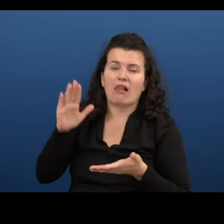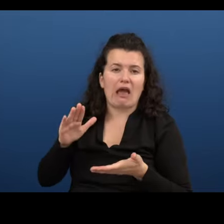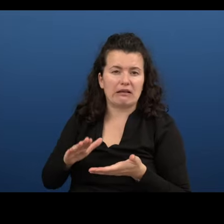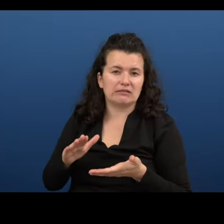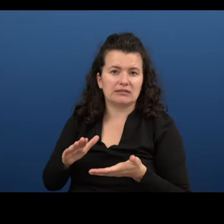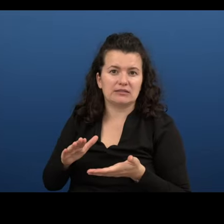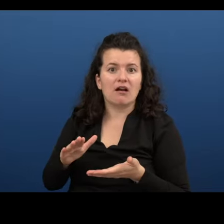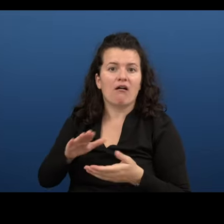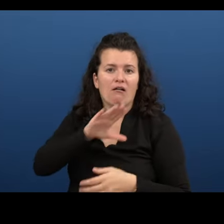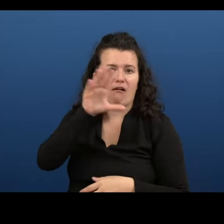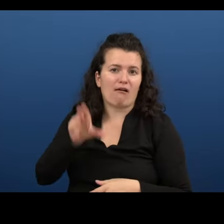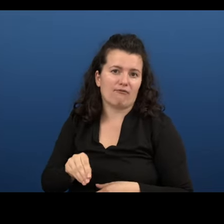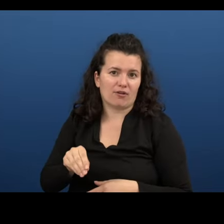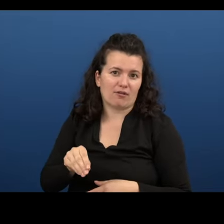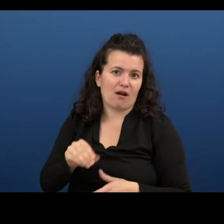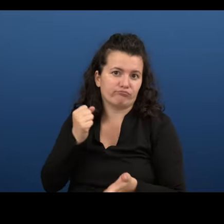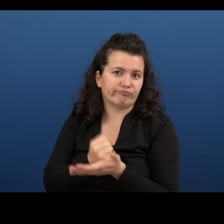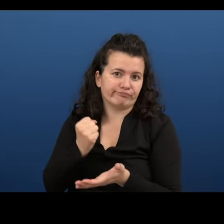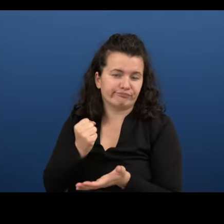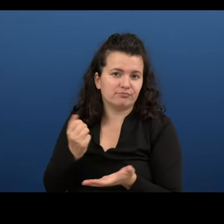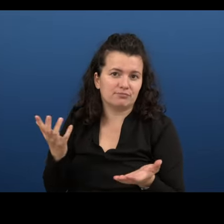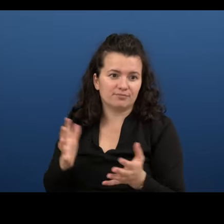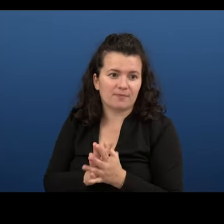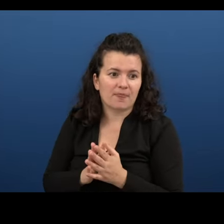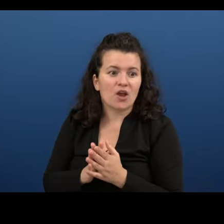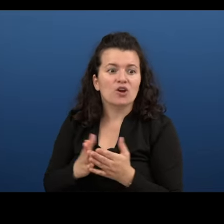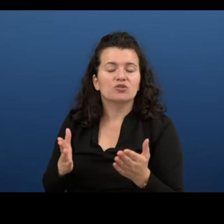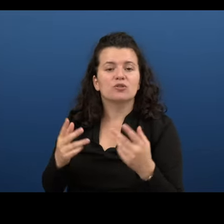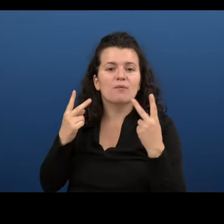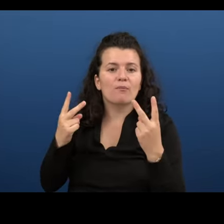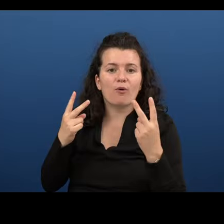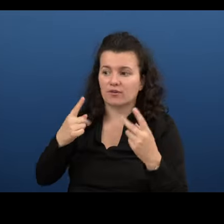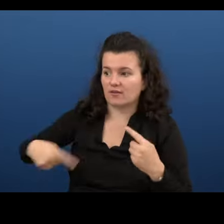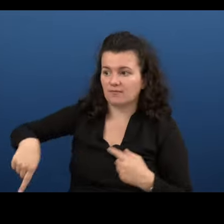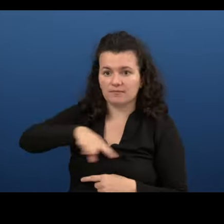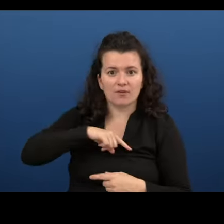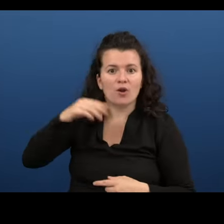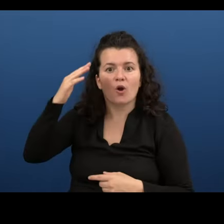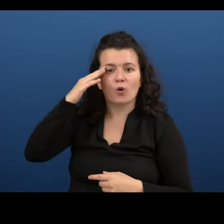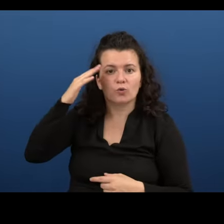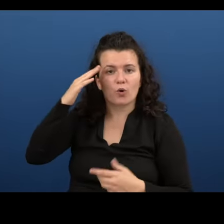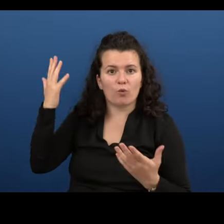16:27:21 So I think it's also it's very important for us to ensure that we participate in the